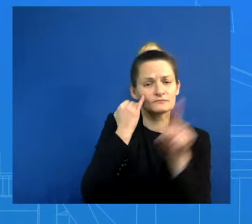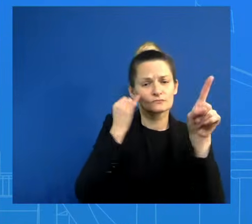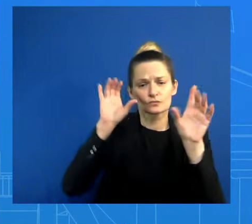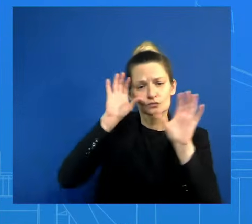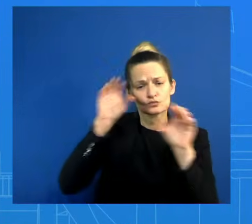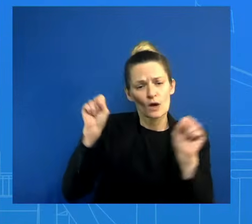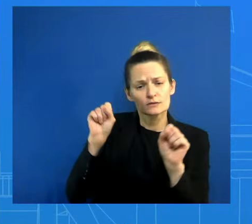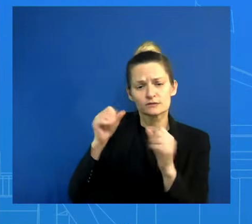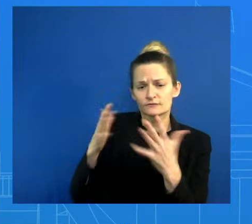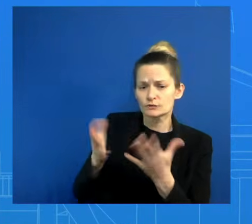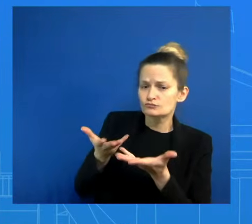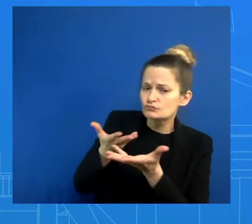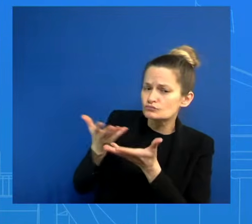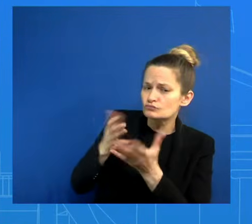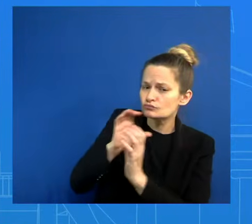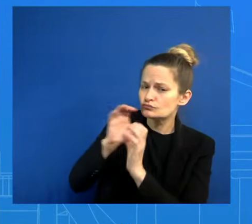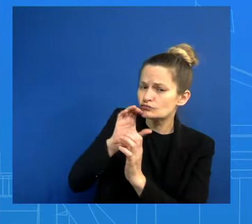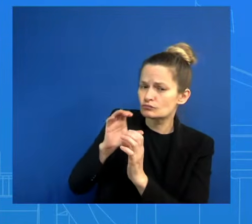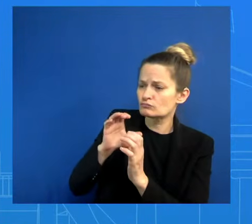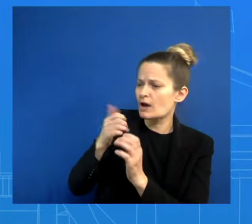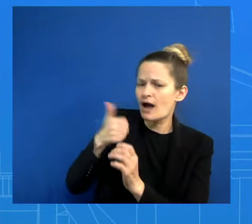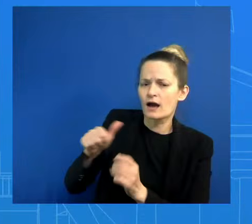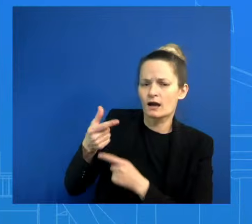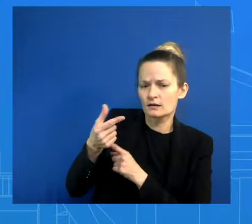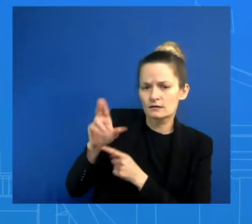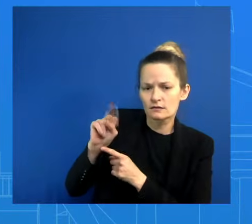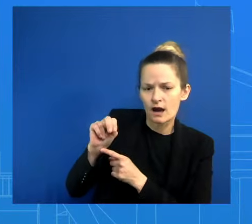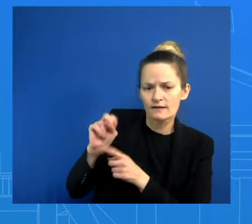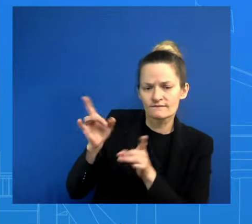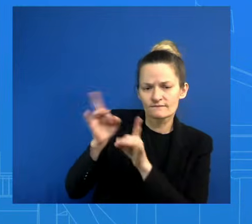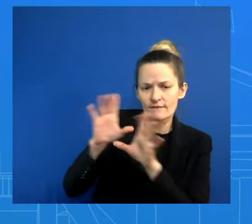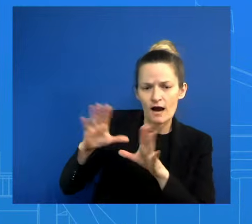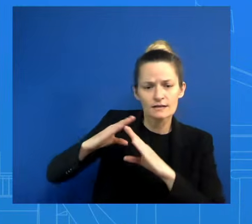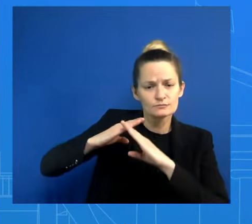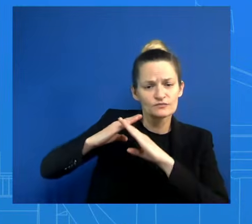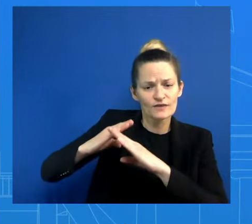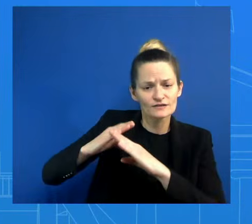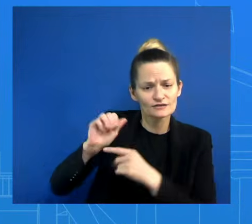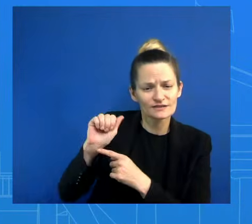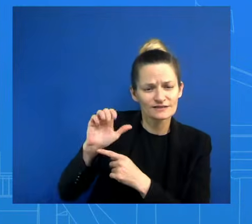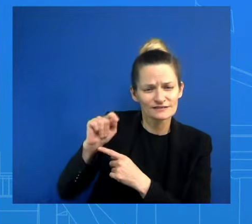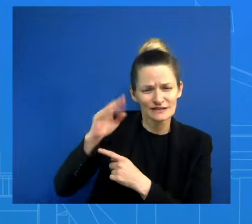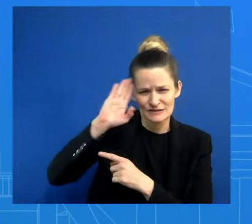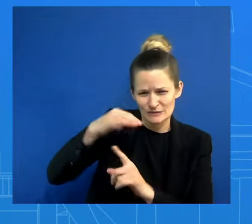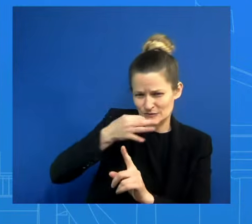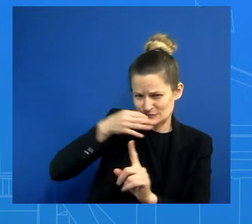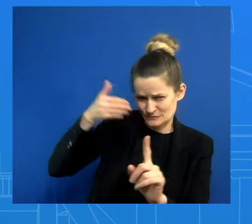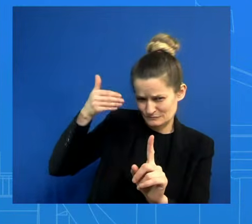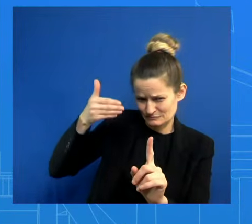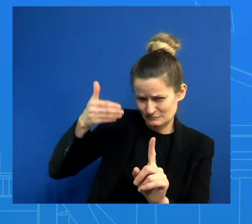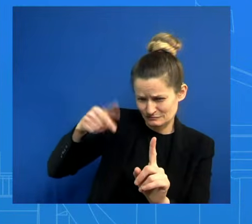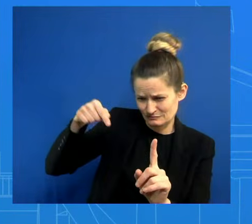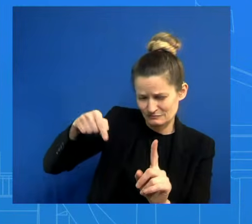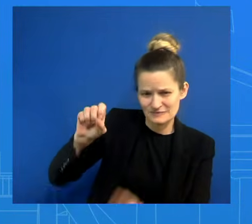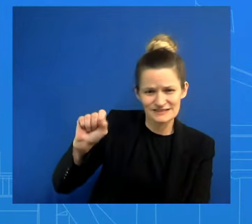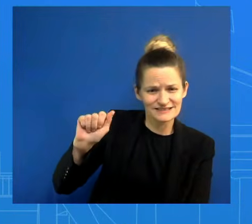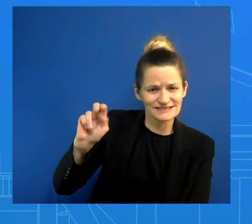ahead of the Sandy Hook anniversary, and also if he has made plans to talk to lawmakers next week about his call for an assault weapons ban.